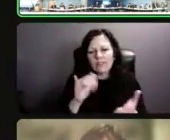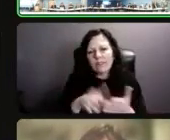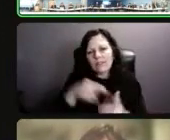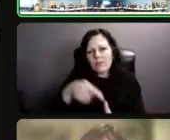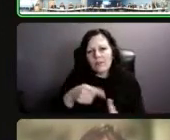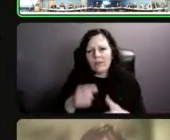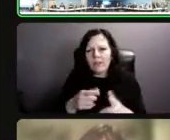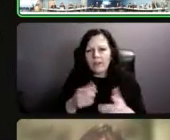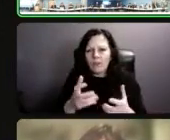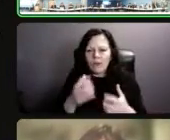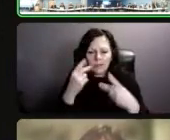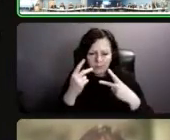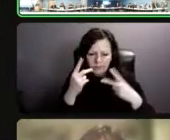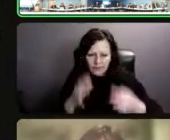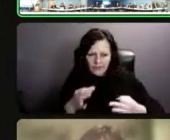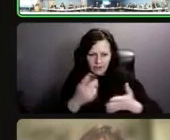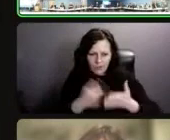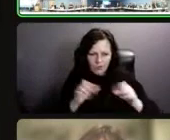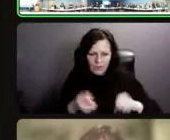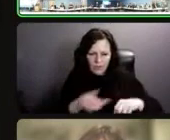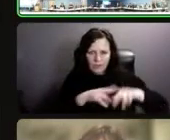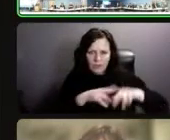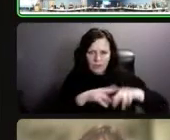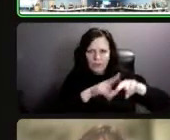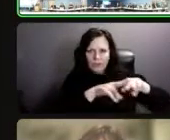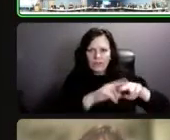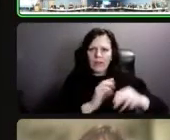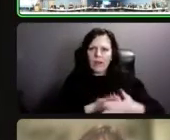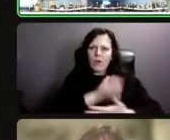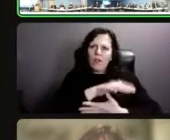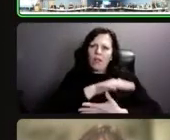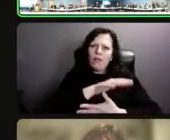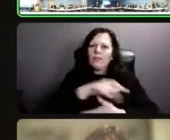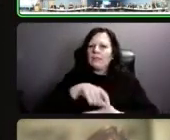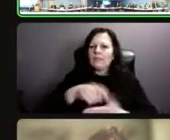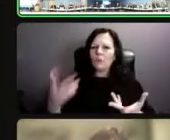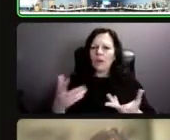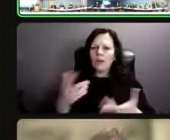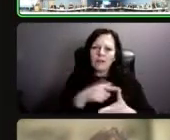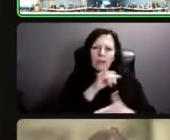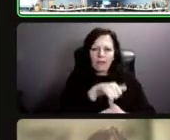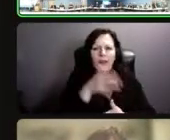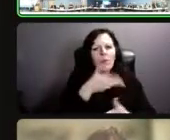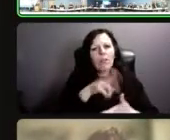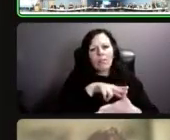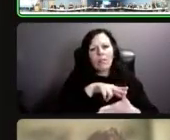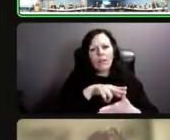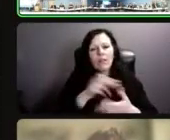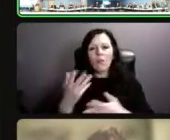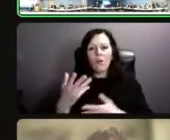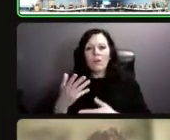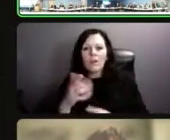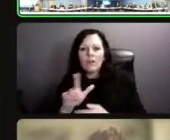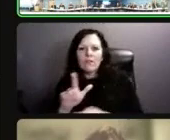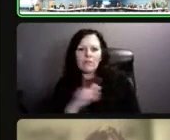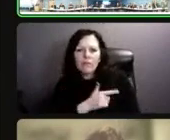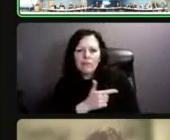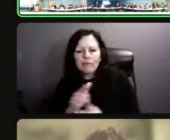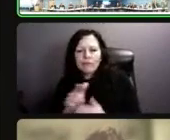YOU KNOW YOU WANT TO SOLVE THEM WHICH IS AN IDEA SOUTHERN SERVICES AND THAT WOULD BE THE THING YOU WOULDN'T BE THERE